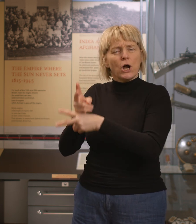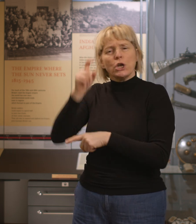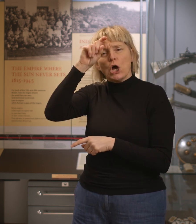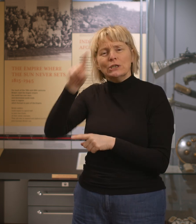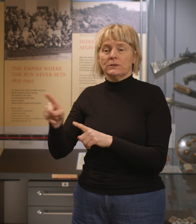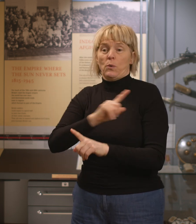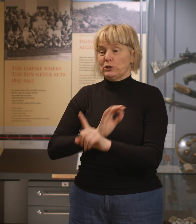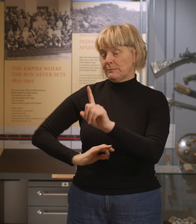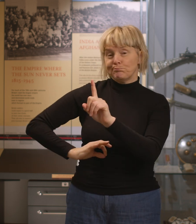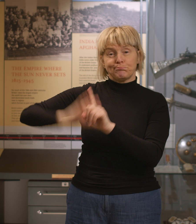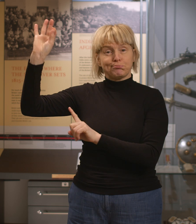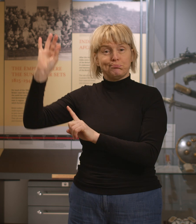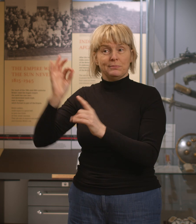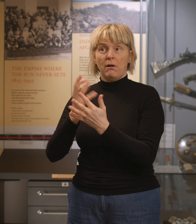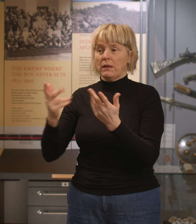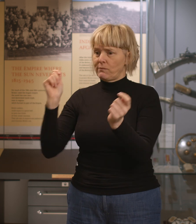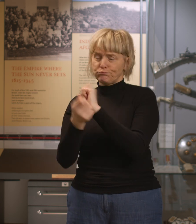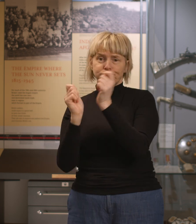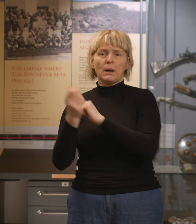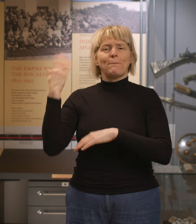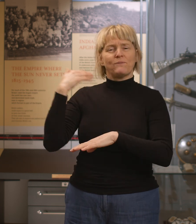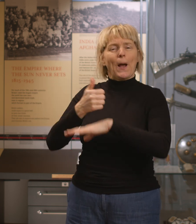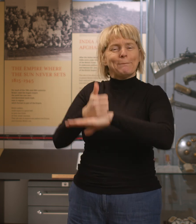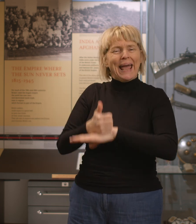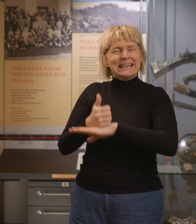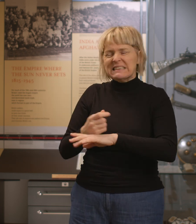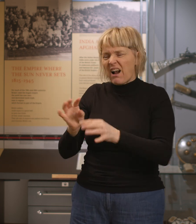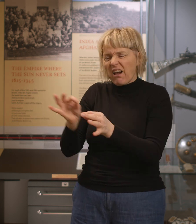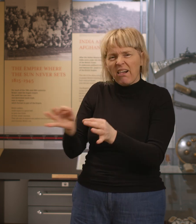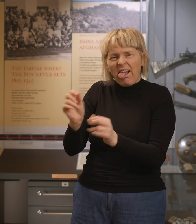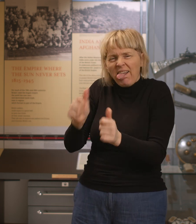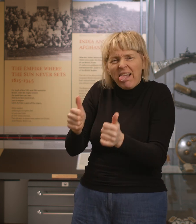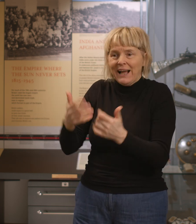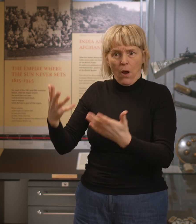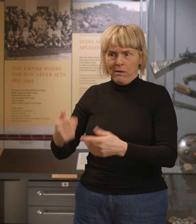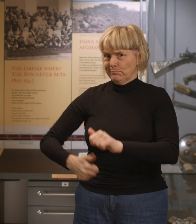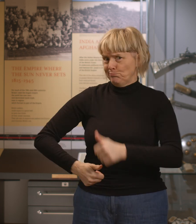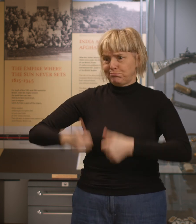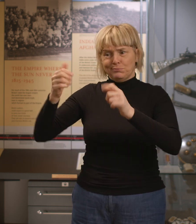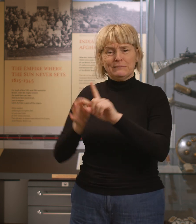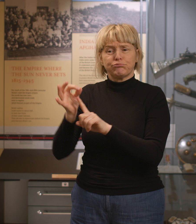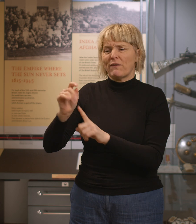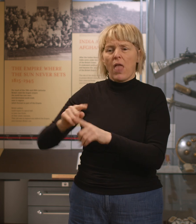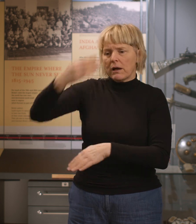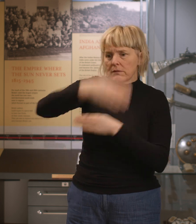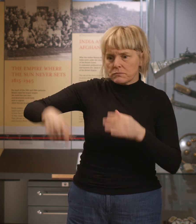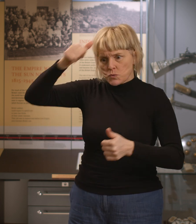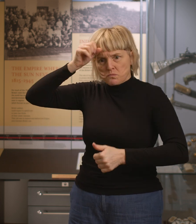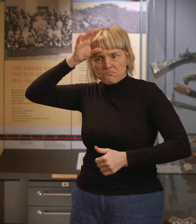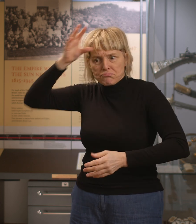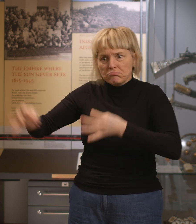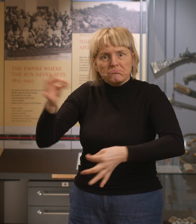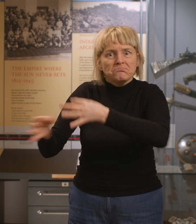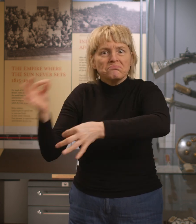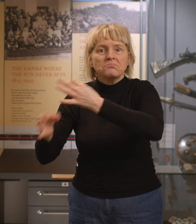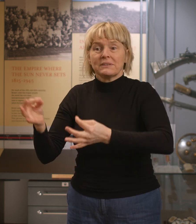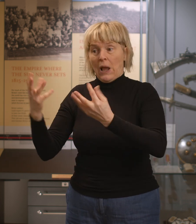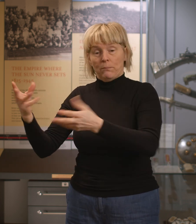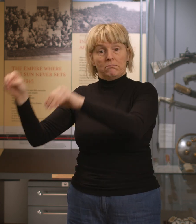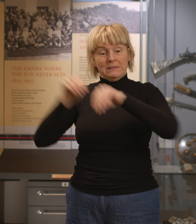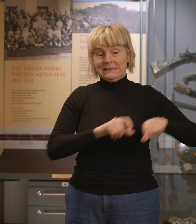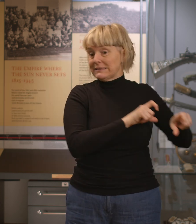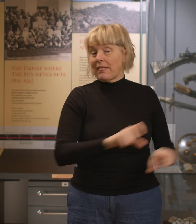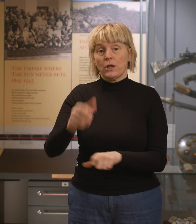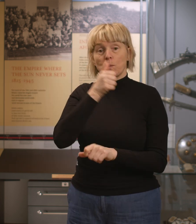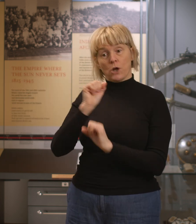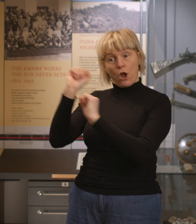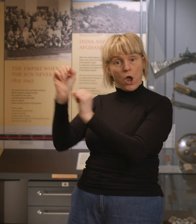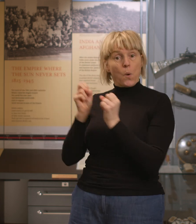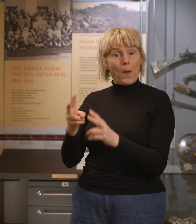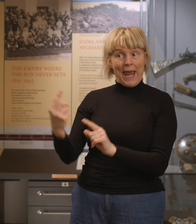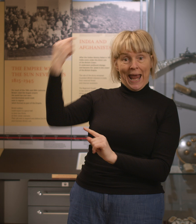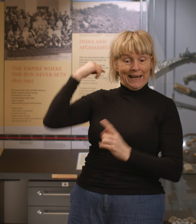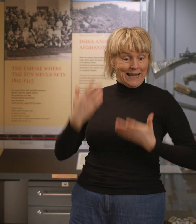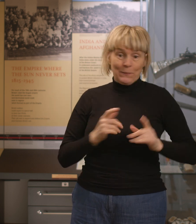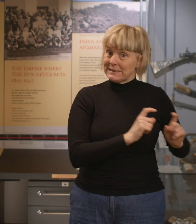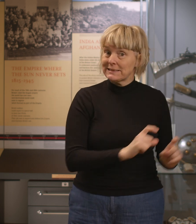the modern nursing techniques still in use today. The Crimean War lasted from 1853 to 1856.